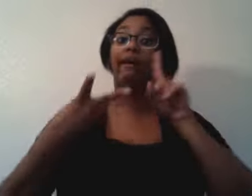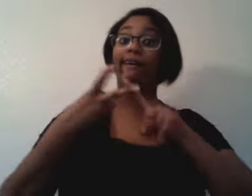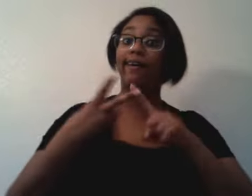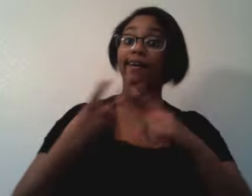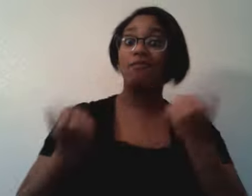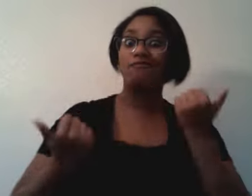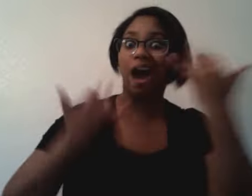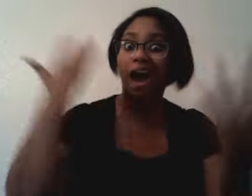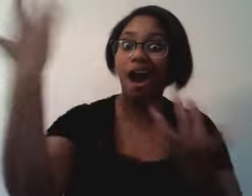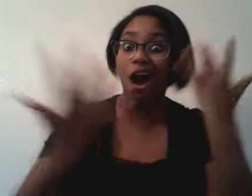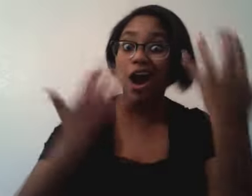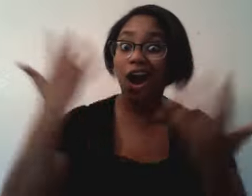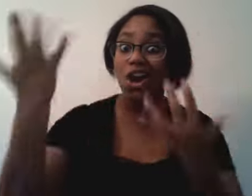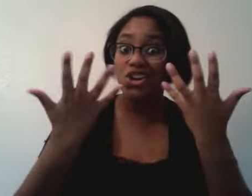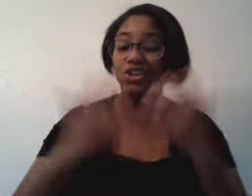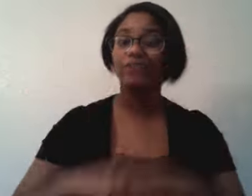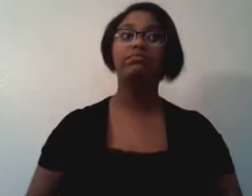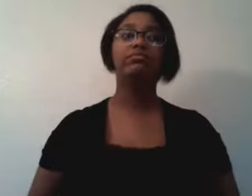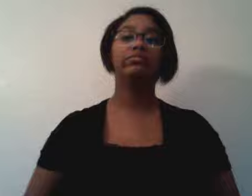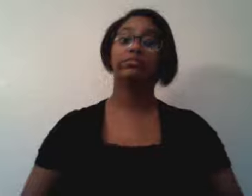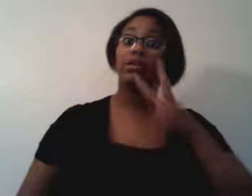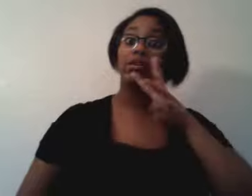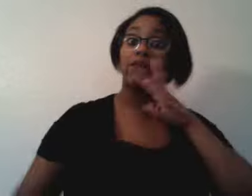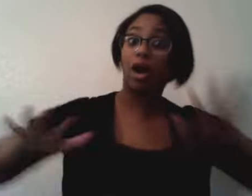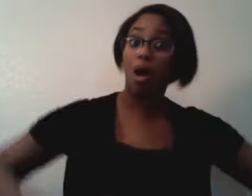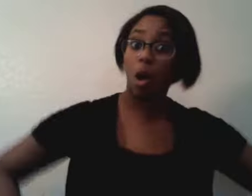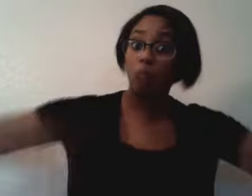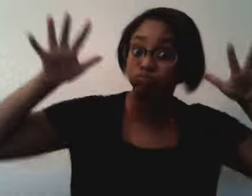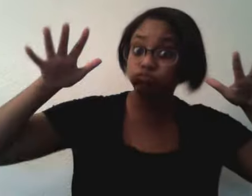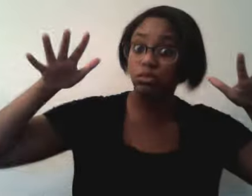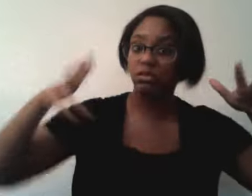The second purpose relates to wildfires. The third purpose relates to floods.